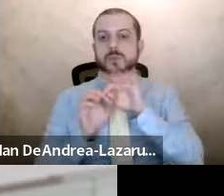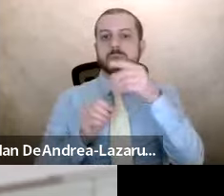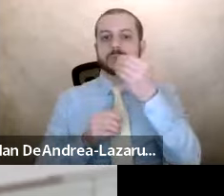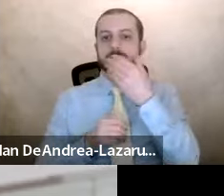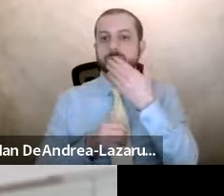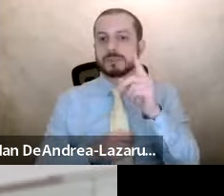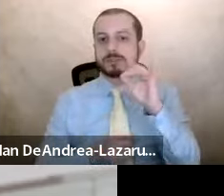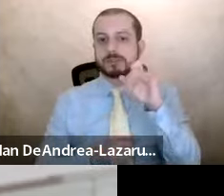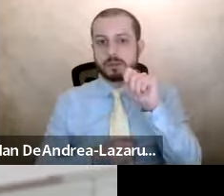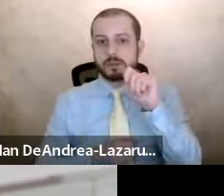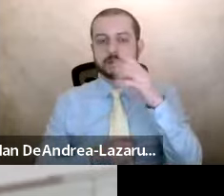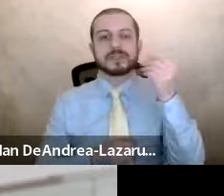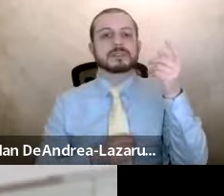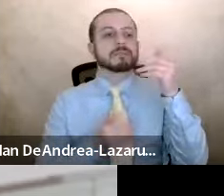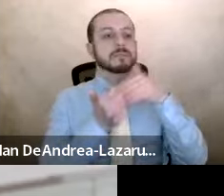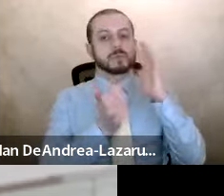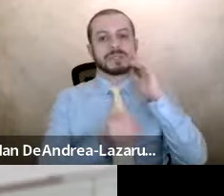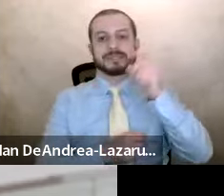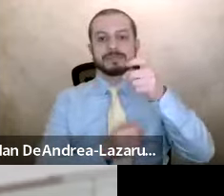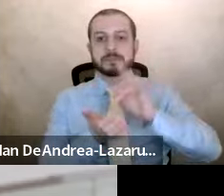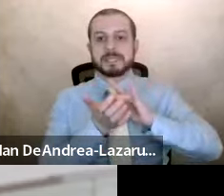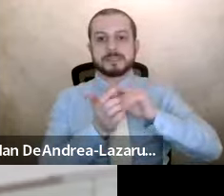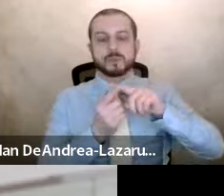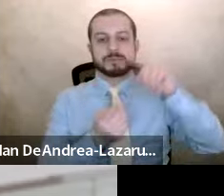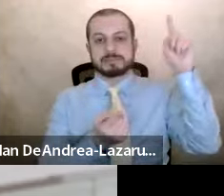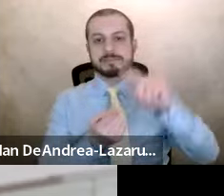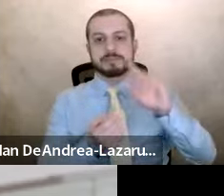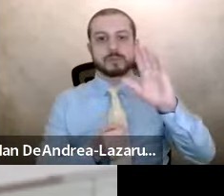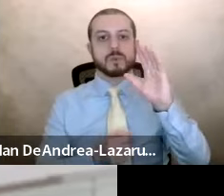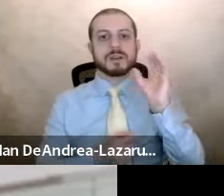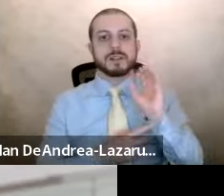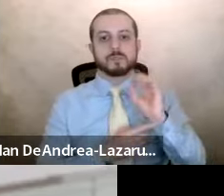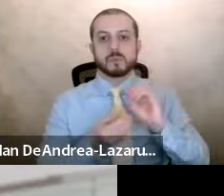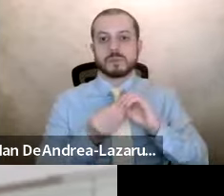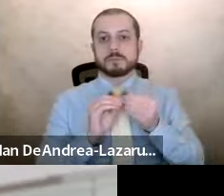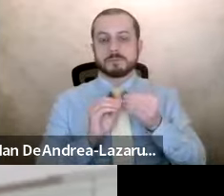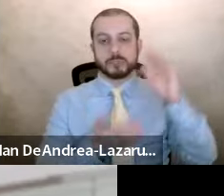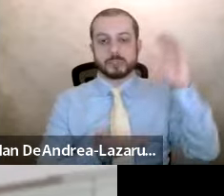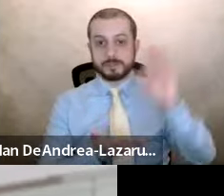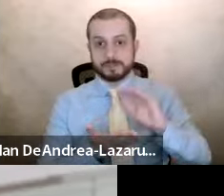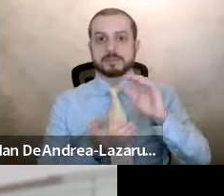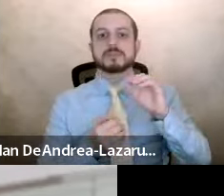are to be sure to exercise. You know, two to three times a week, go out for a walk 30 minutes a day. Get that blood flowing through those veins.